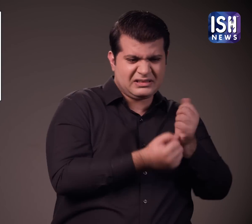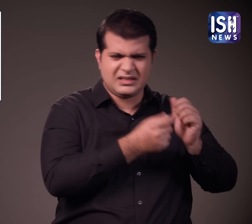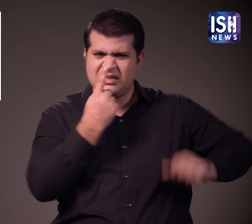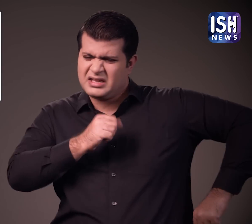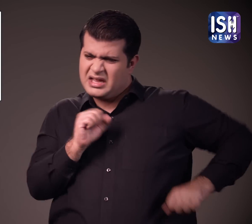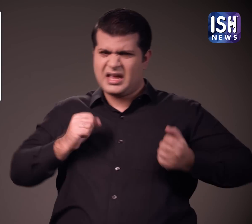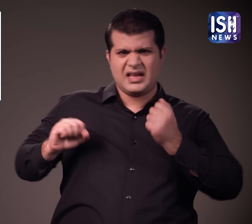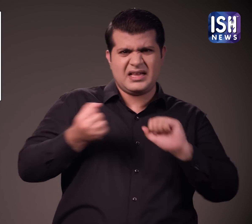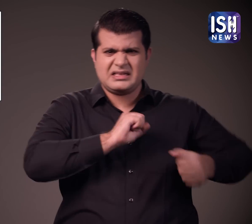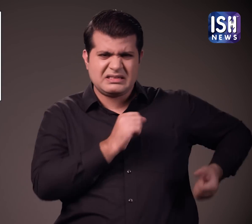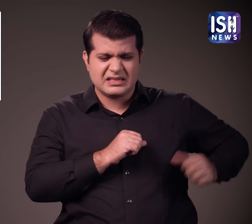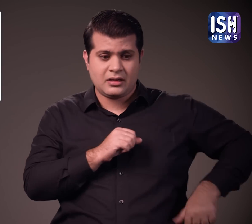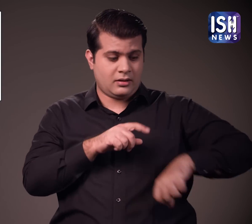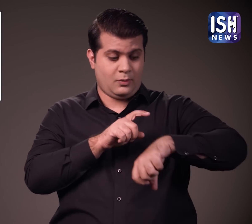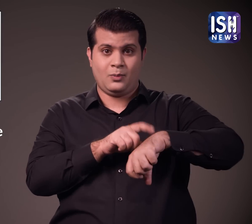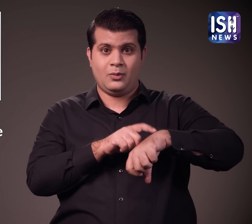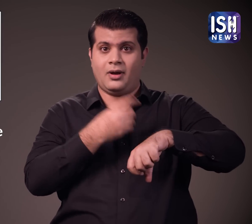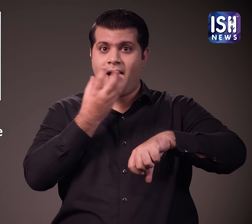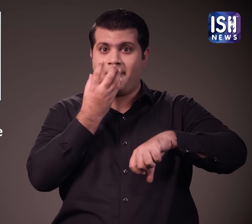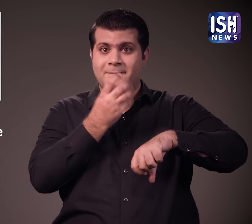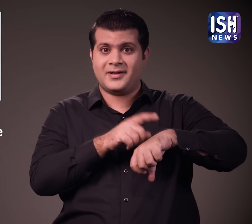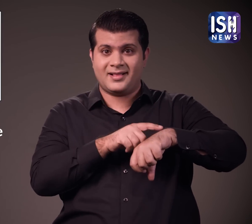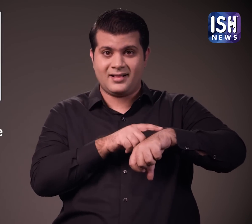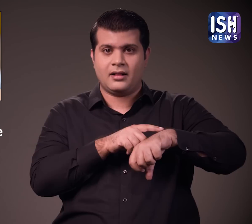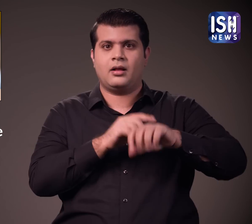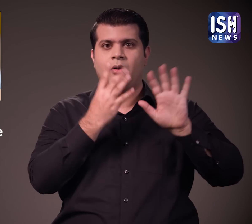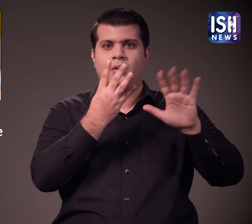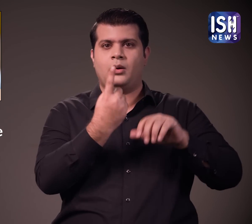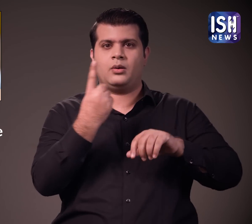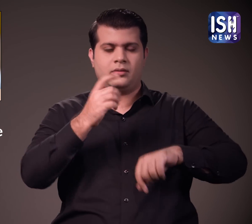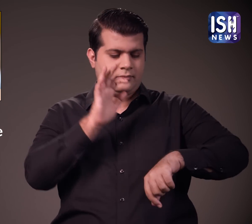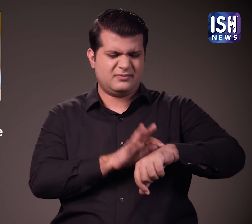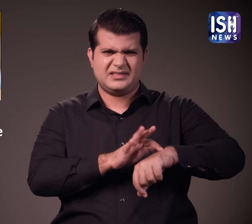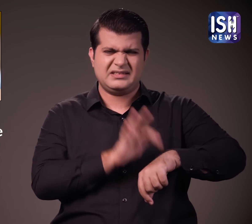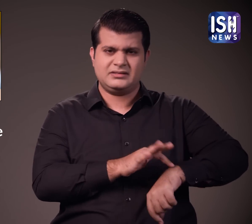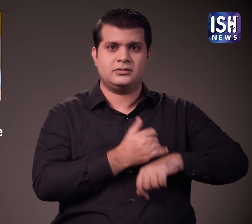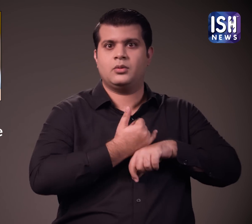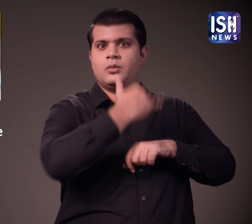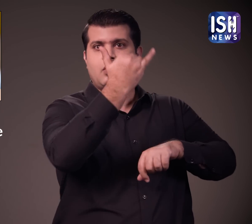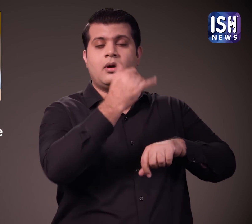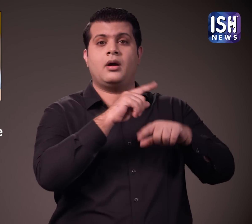However, during the assault, Young Sook was able to call 911 with her Apple watch